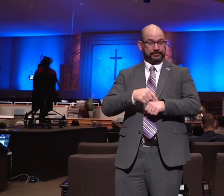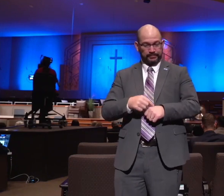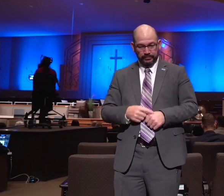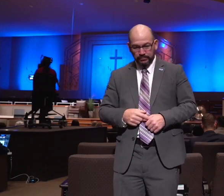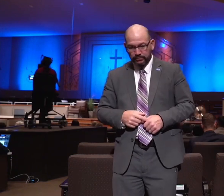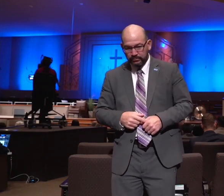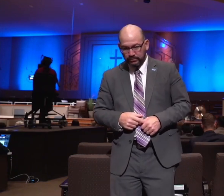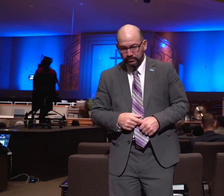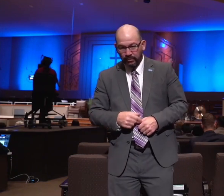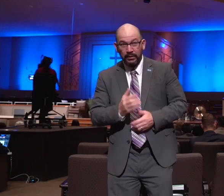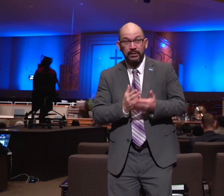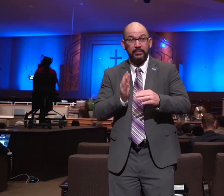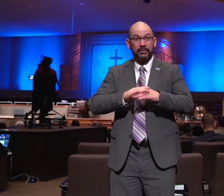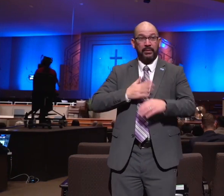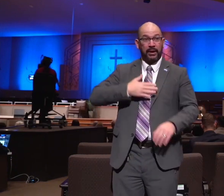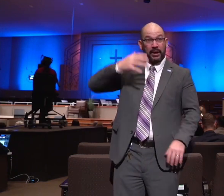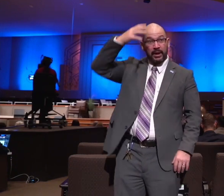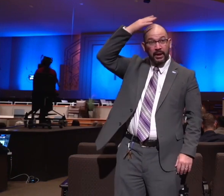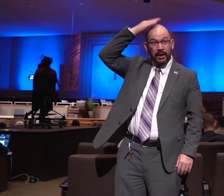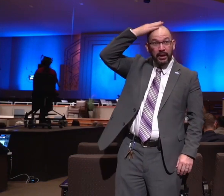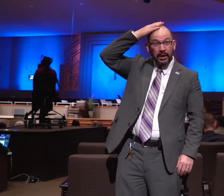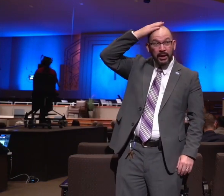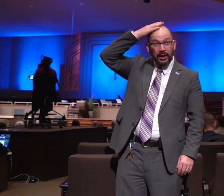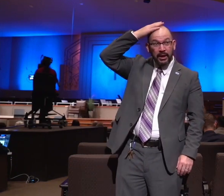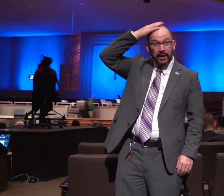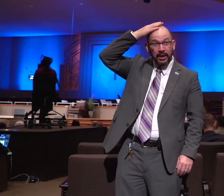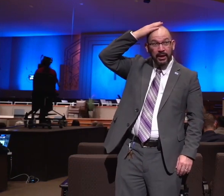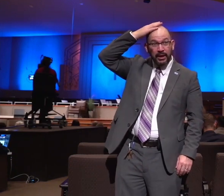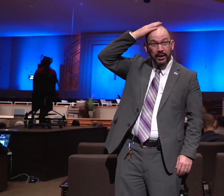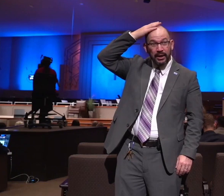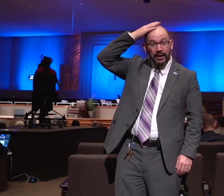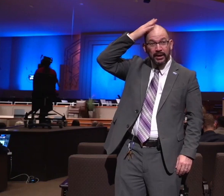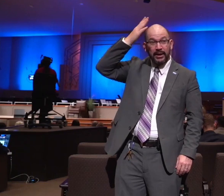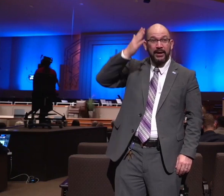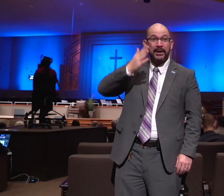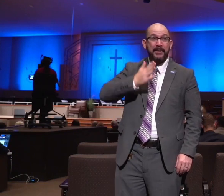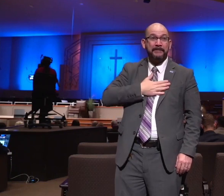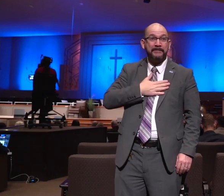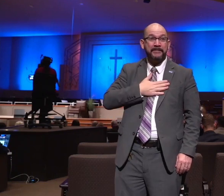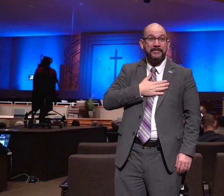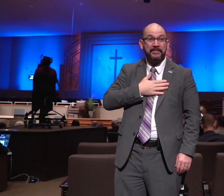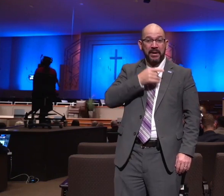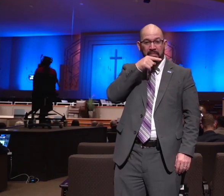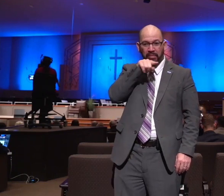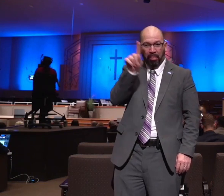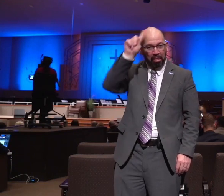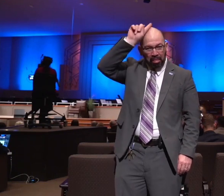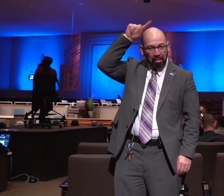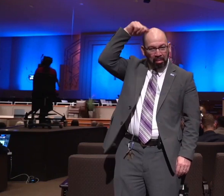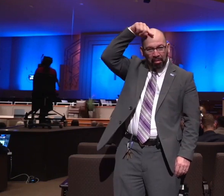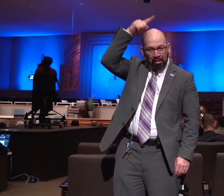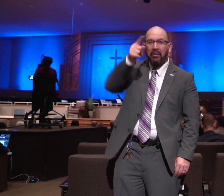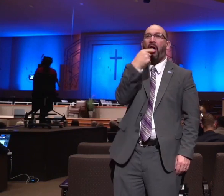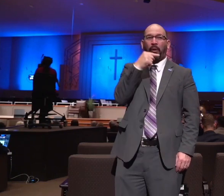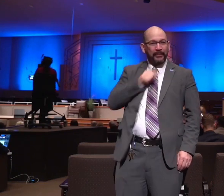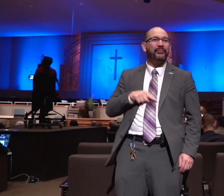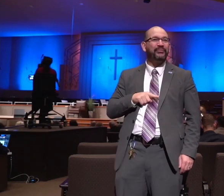forehead and my tongue slapped my brains out trying to get at it